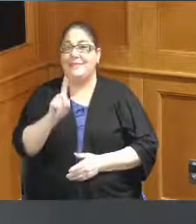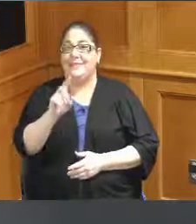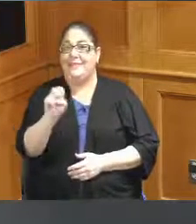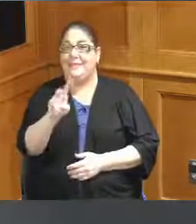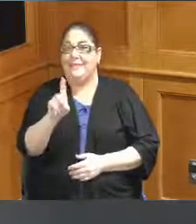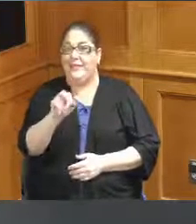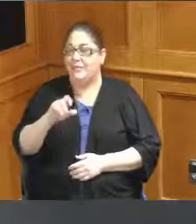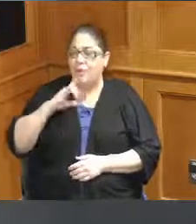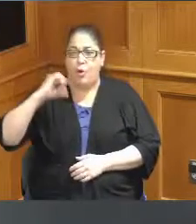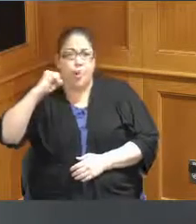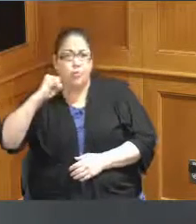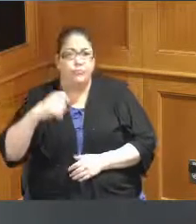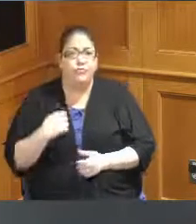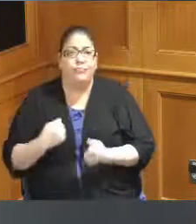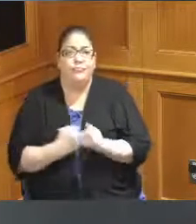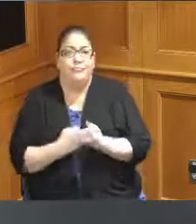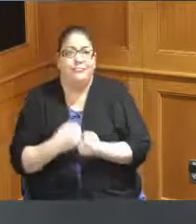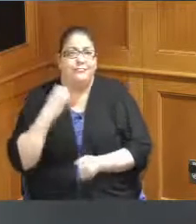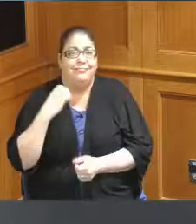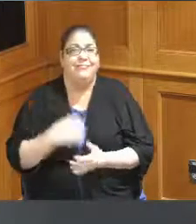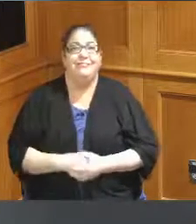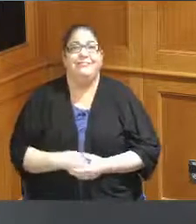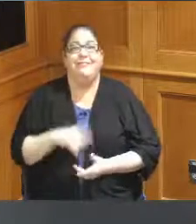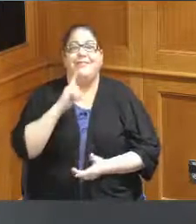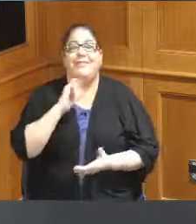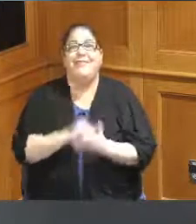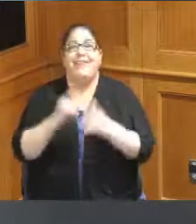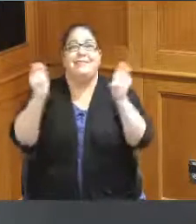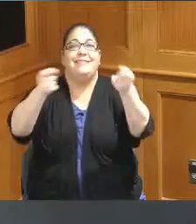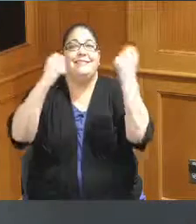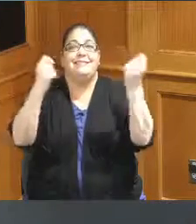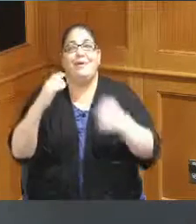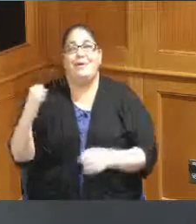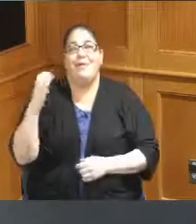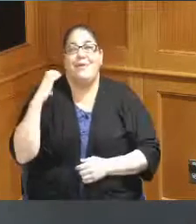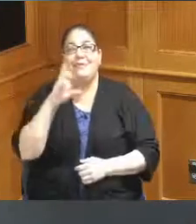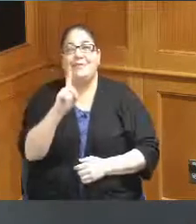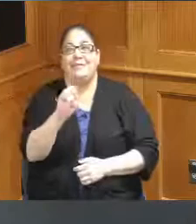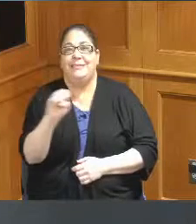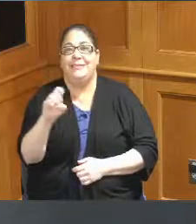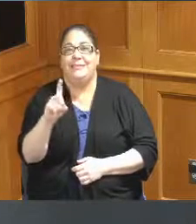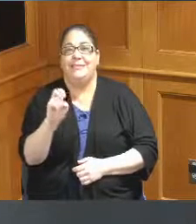and present this to her as well Proclamation celebrating coach Dee Davis for leading the